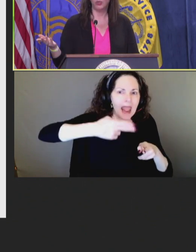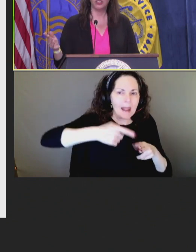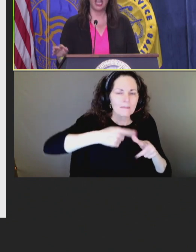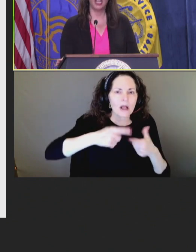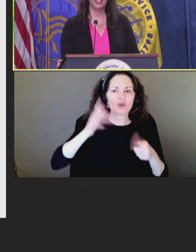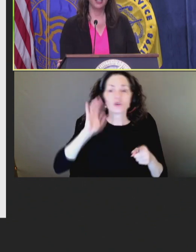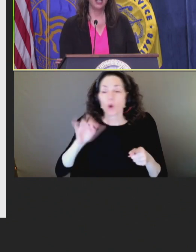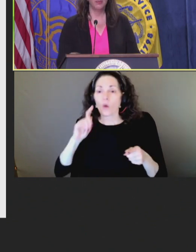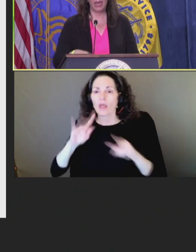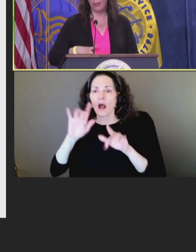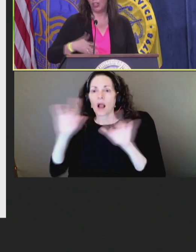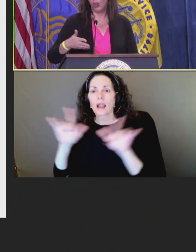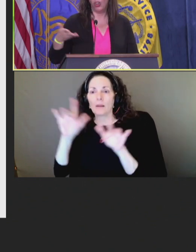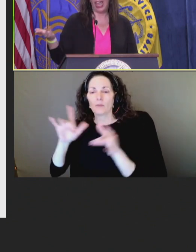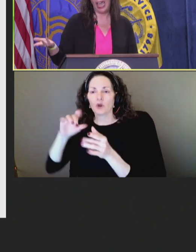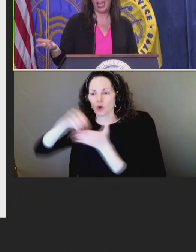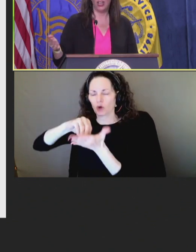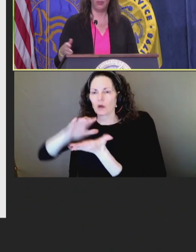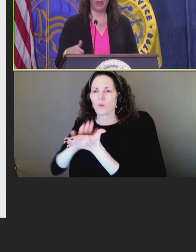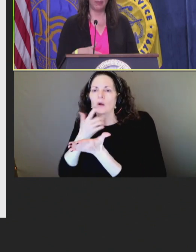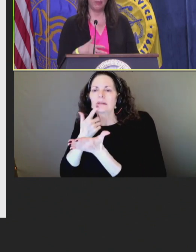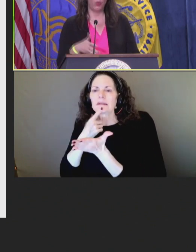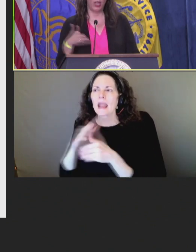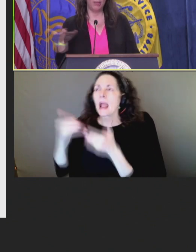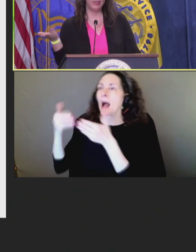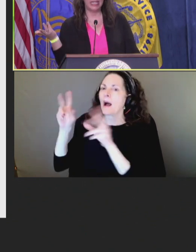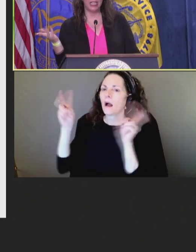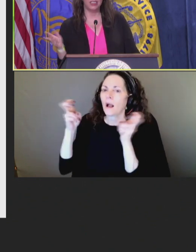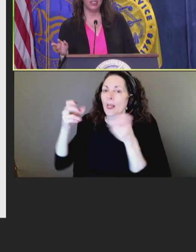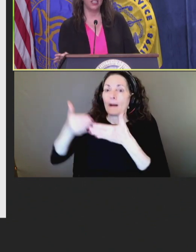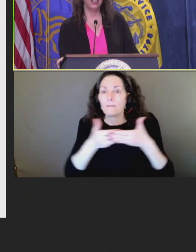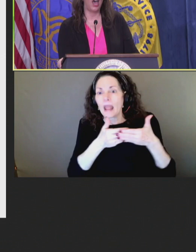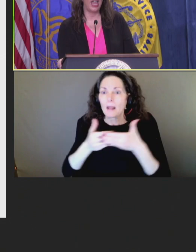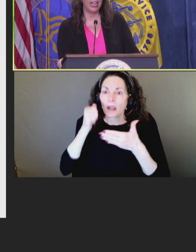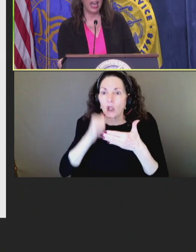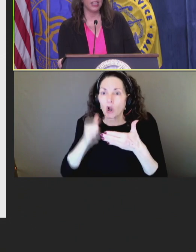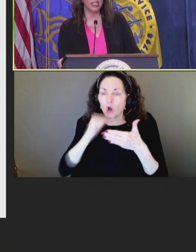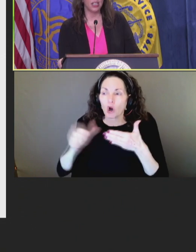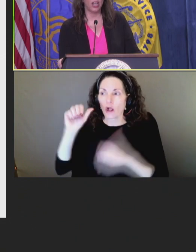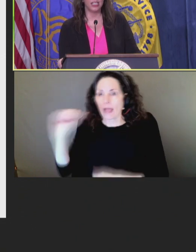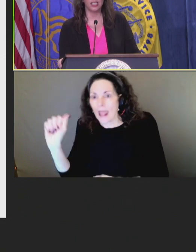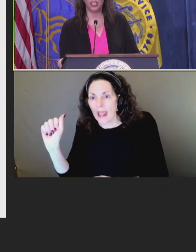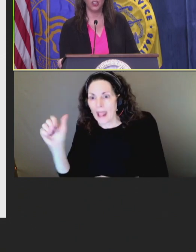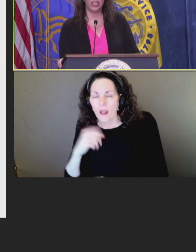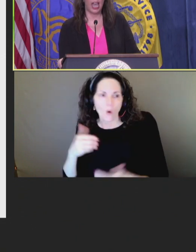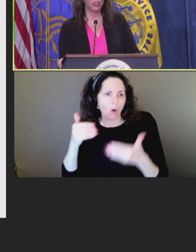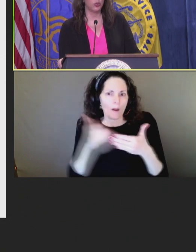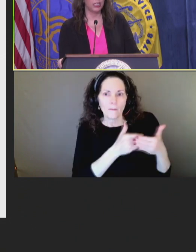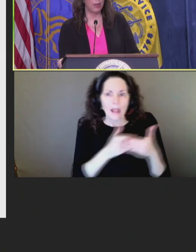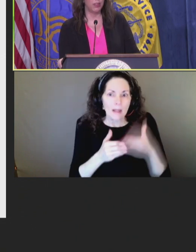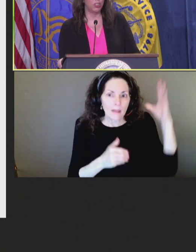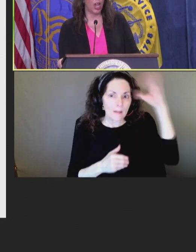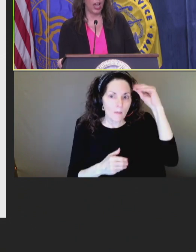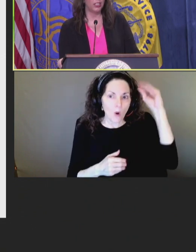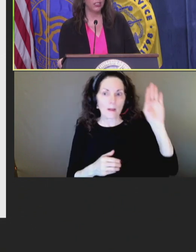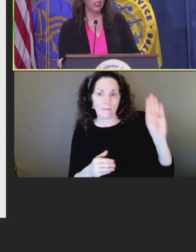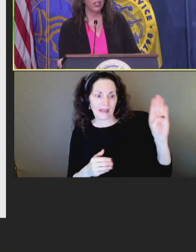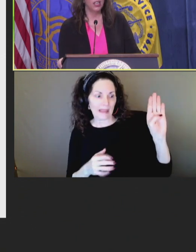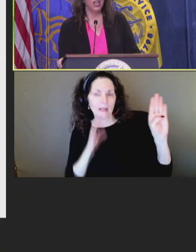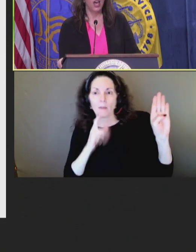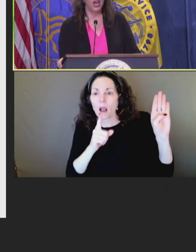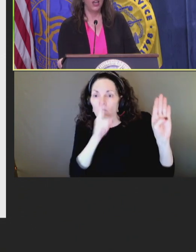send baby girl A or baby boy B to the IIS and not necessarily the actual name of the child.